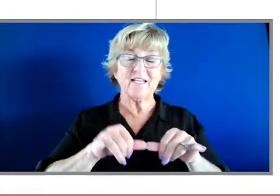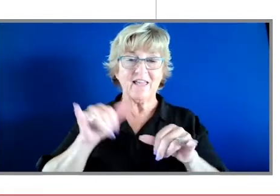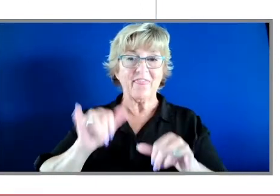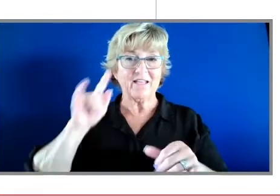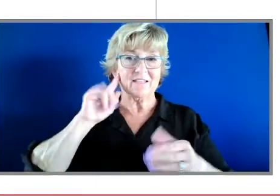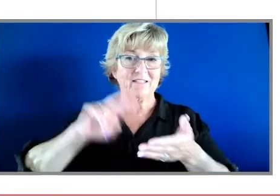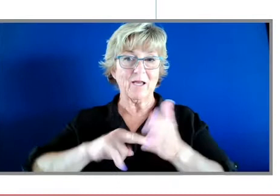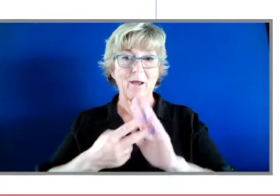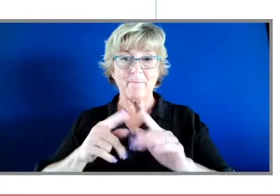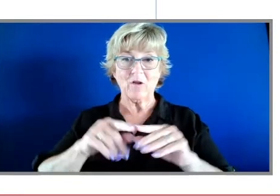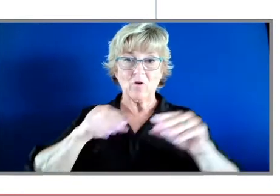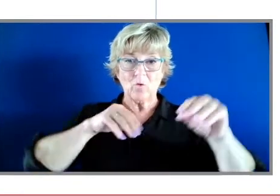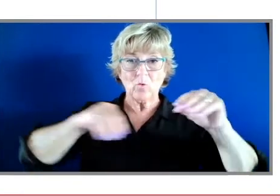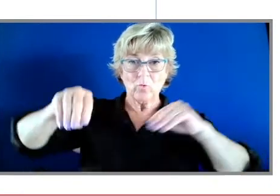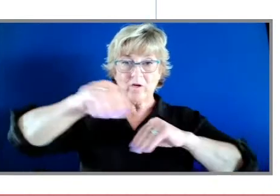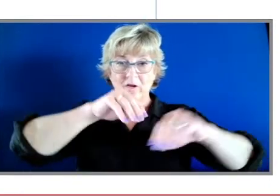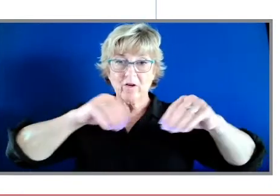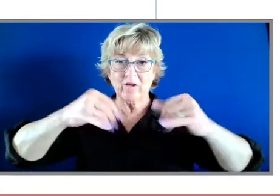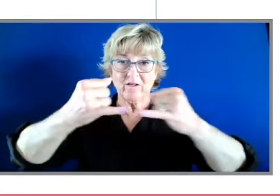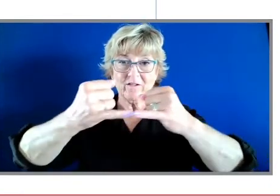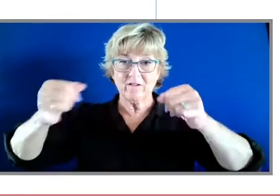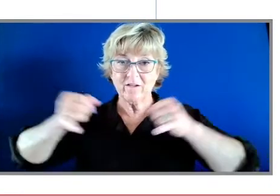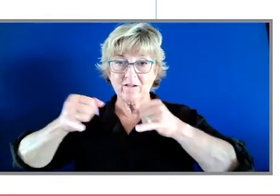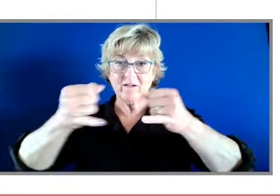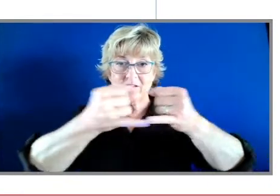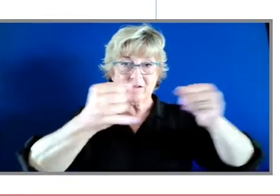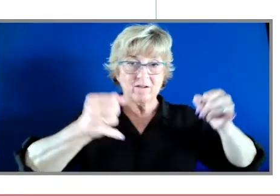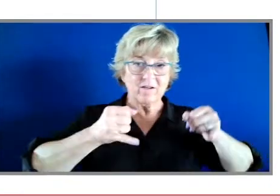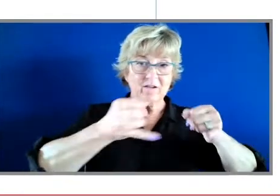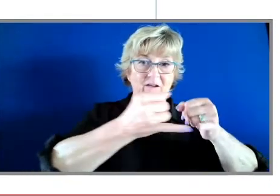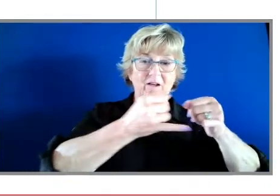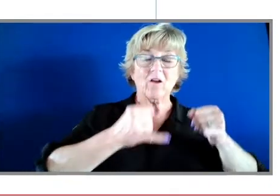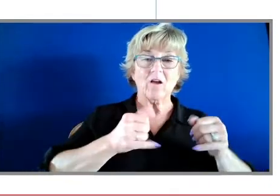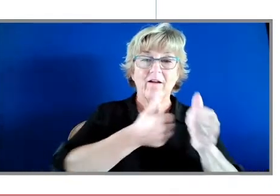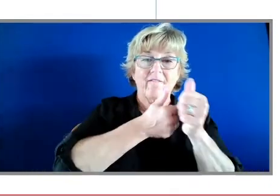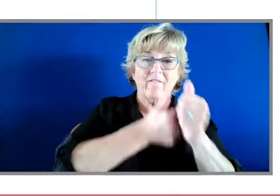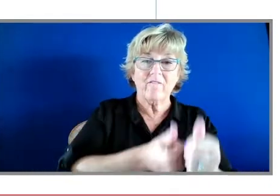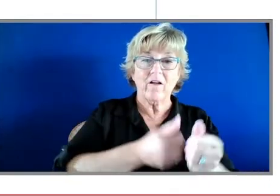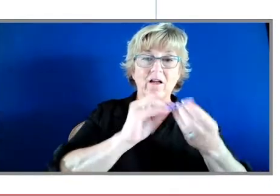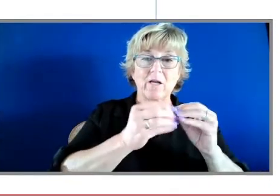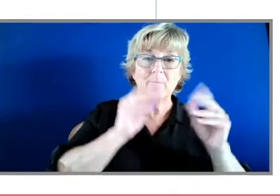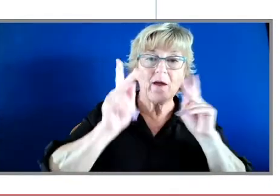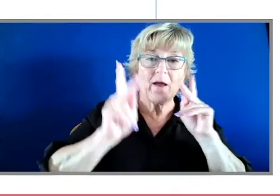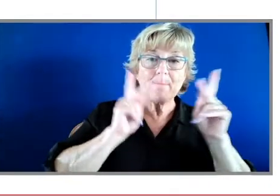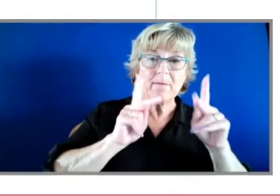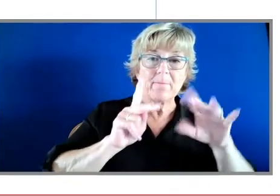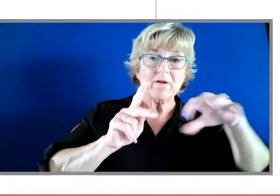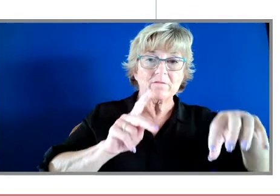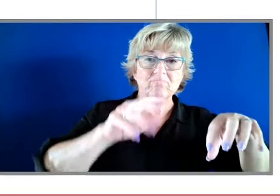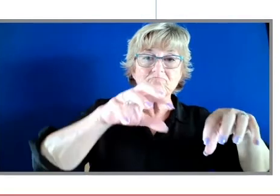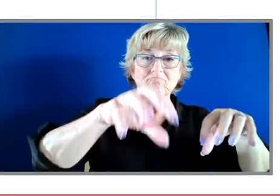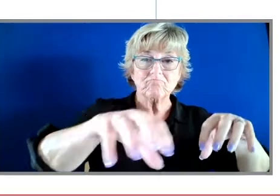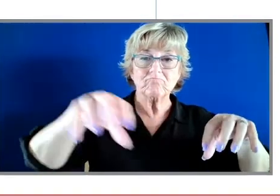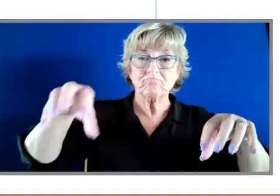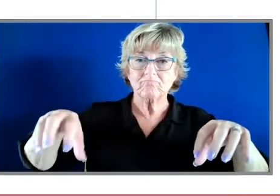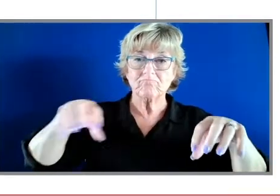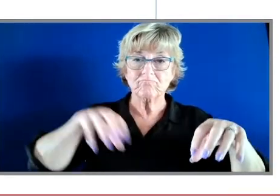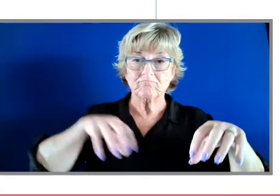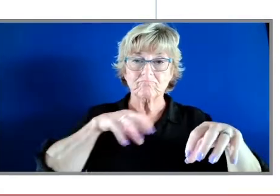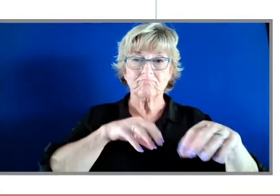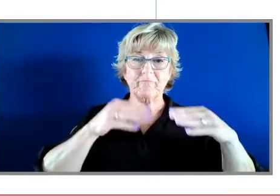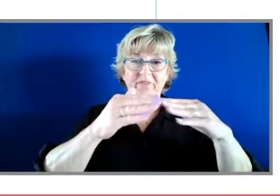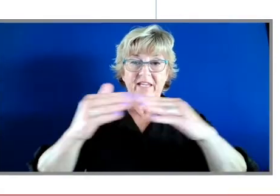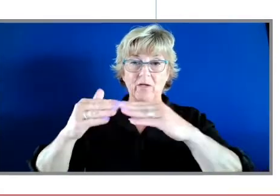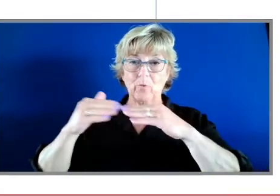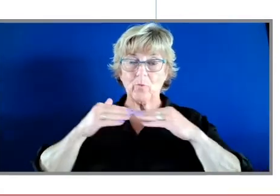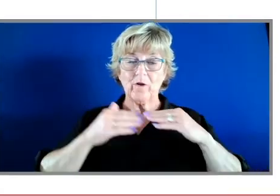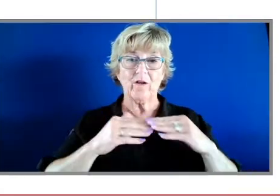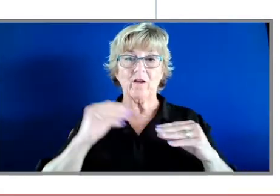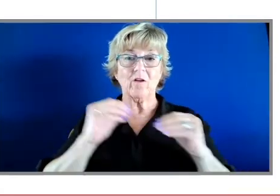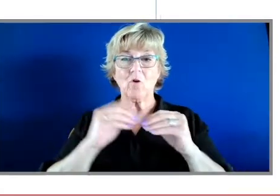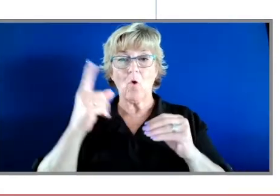Studio: that's the purpose of redistricting is to rearrange the populations in the lines of each district, so that they are